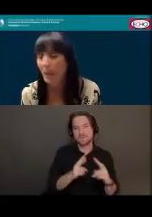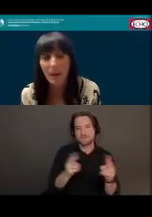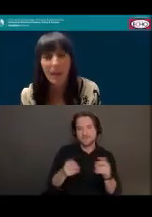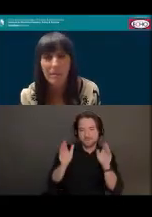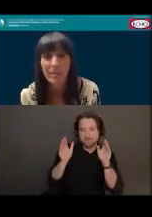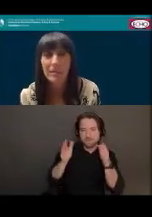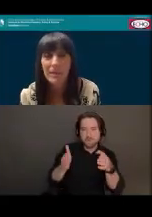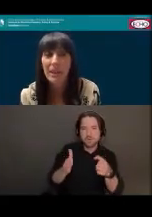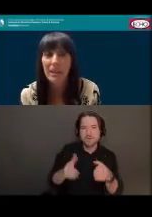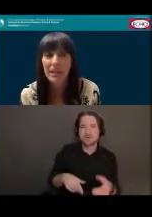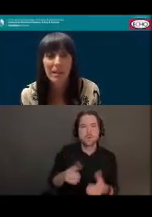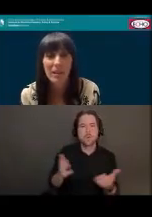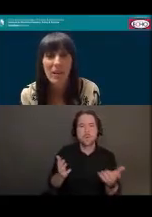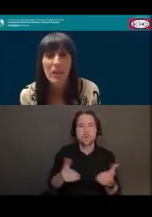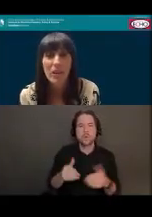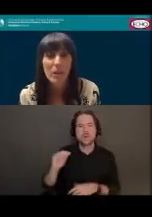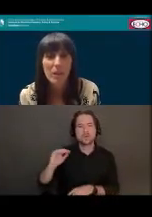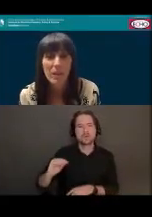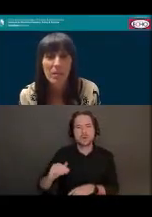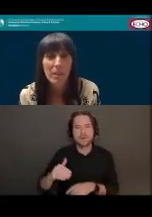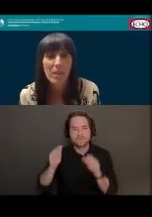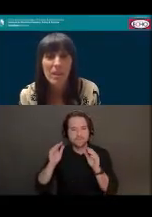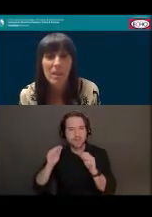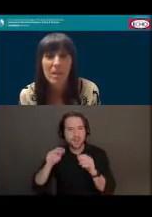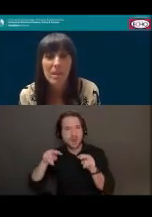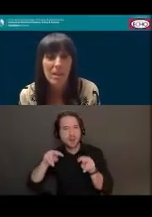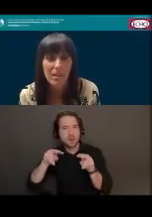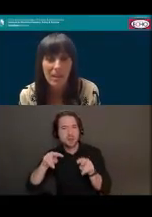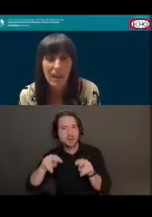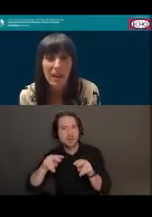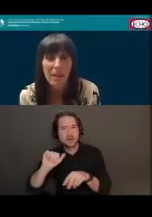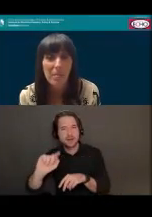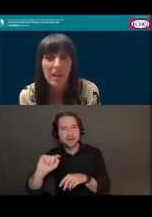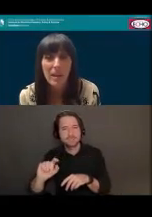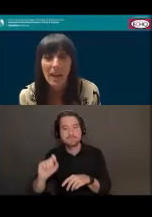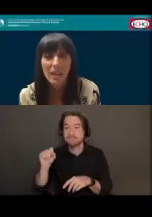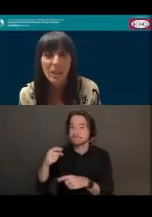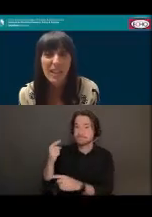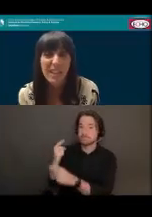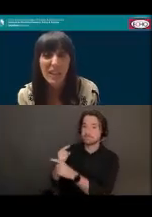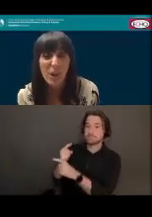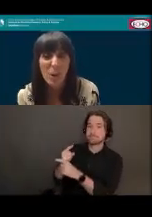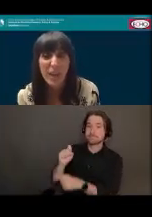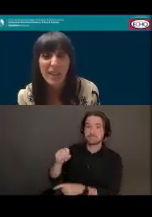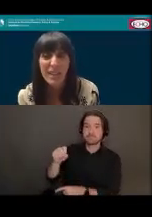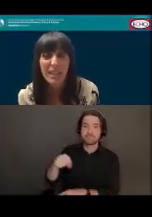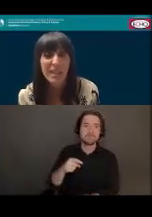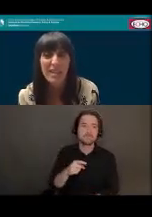Janel Preston: Yeah, yeah, she really was, and she didn't quiz.